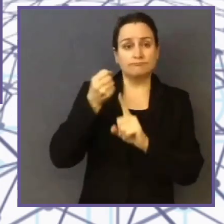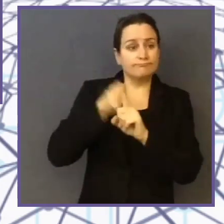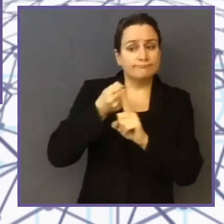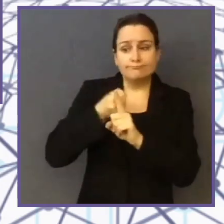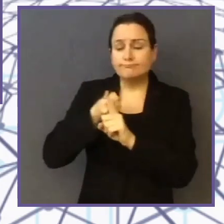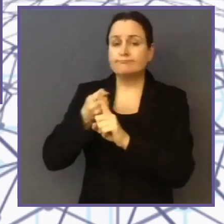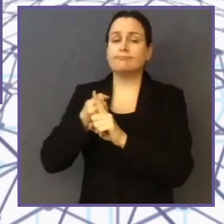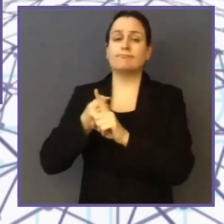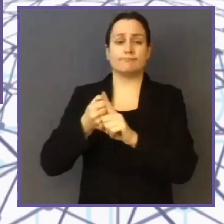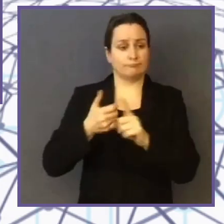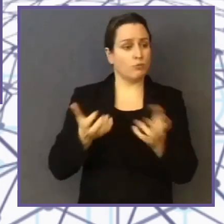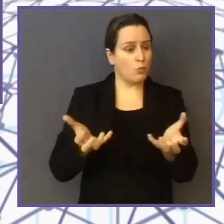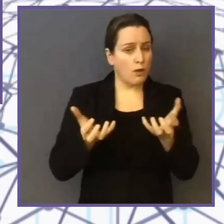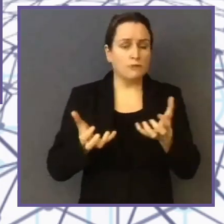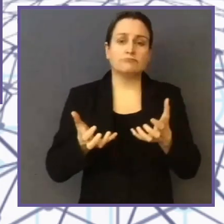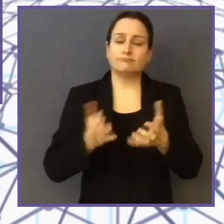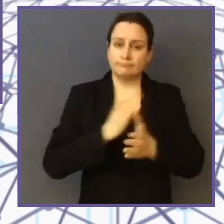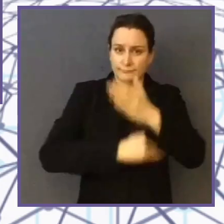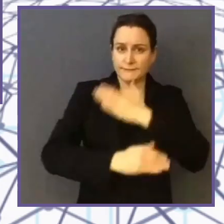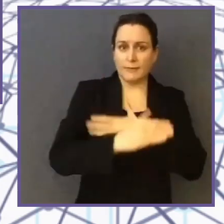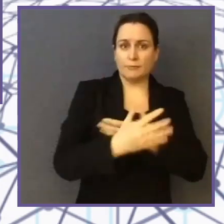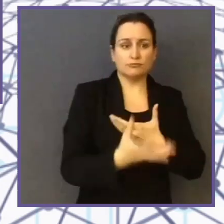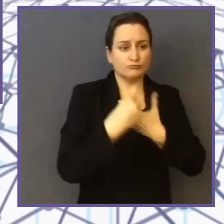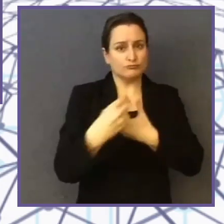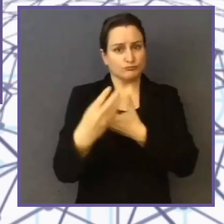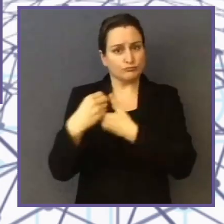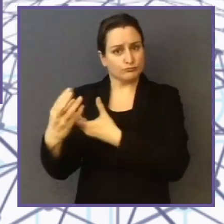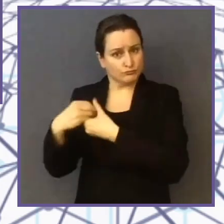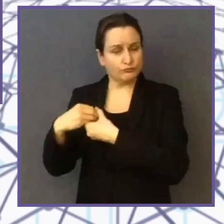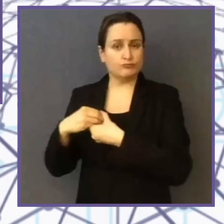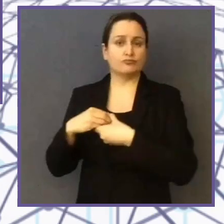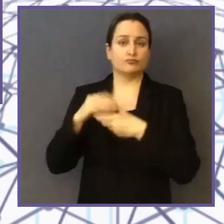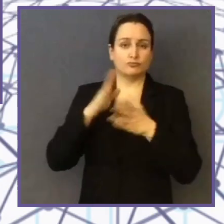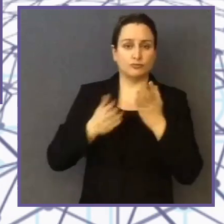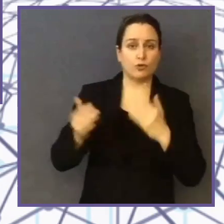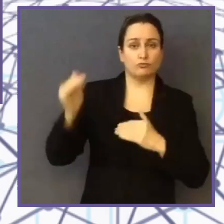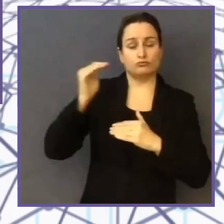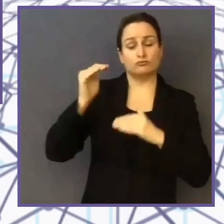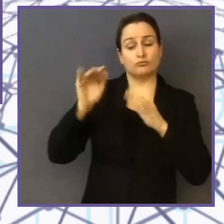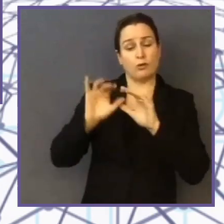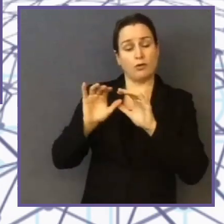So ensuring that this is a part of the overall strategy of the workplace offering accessible